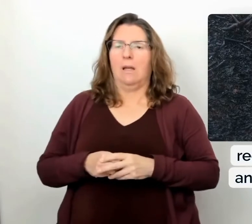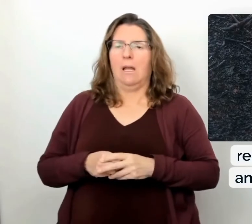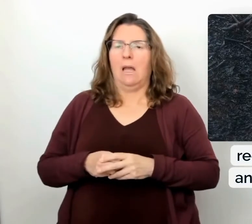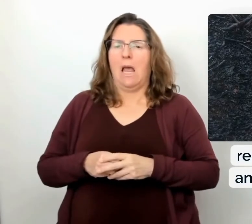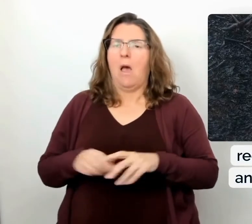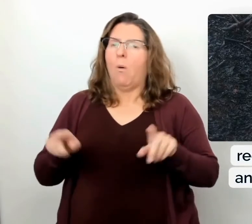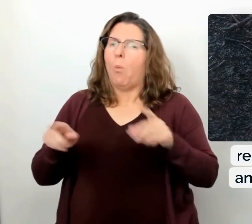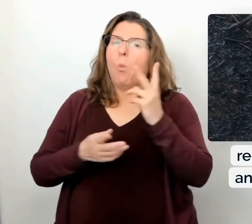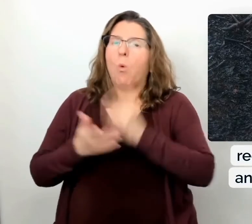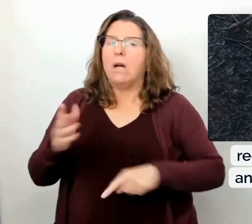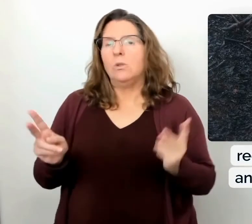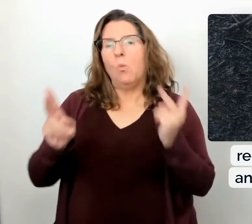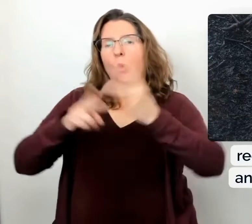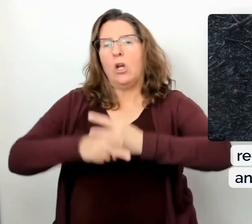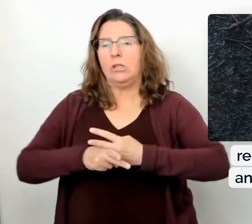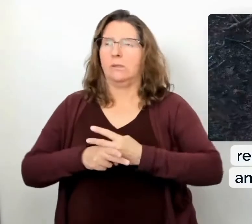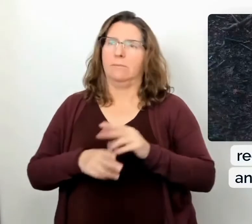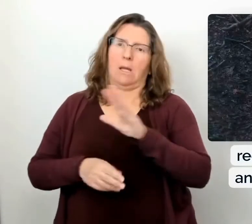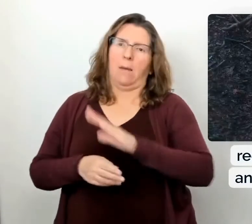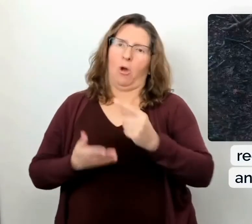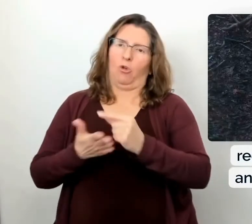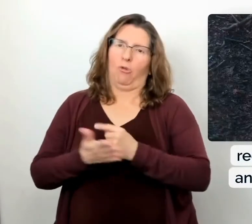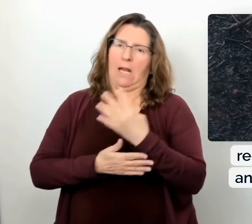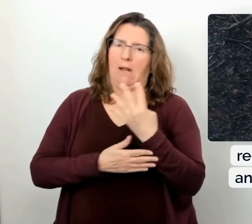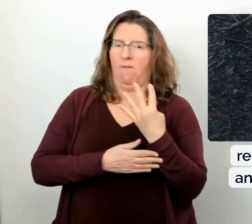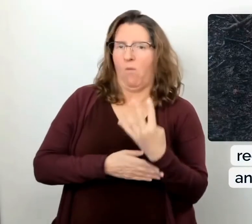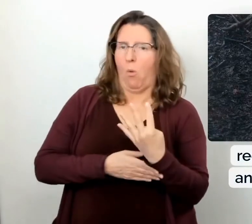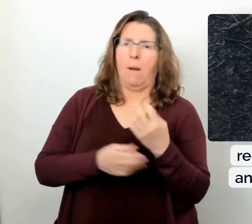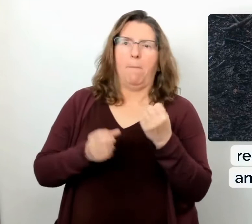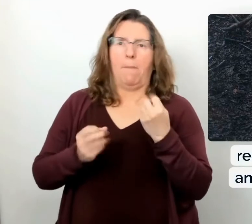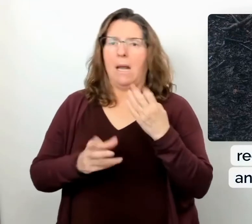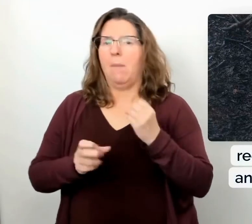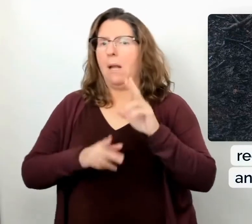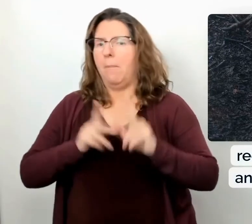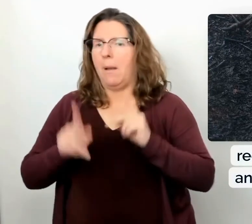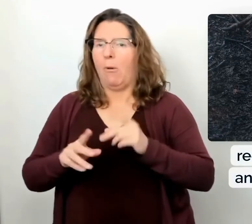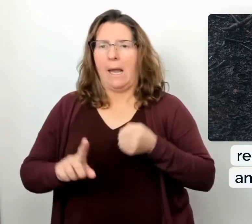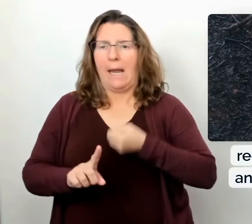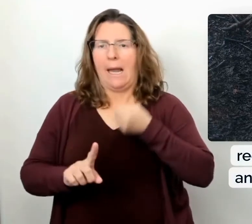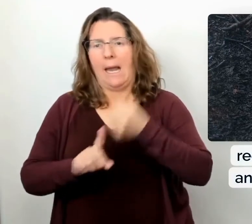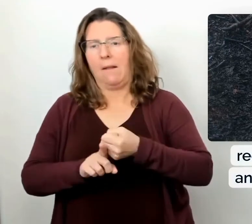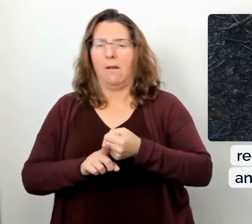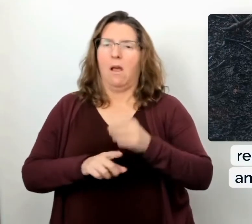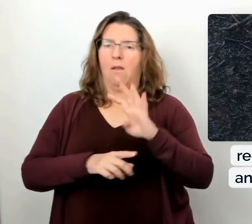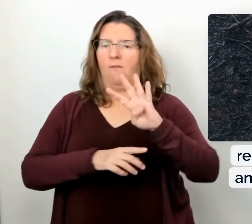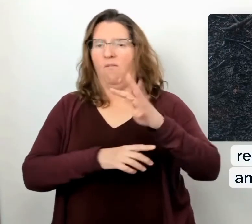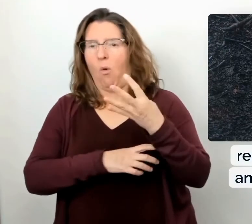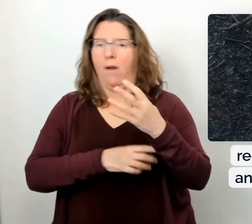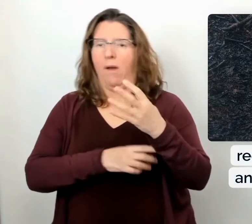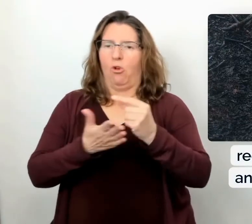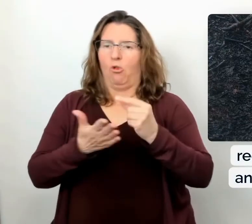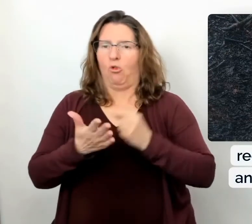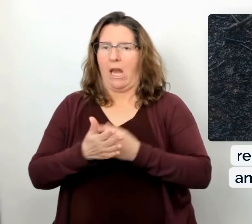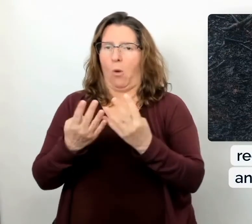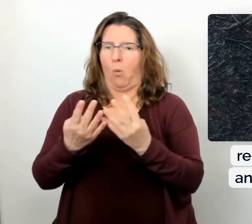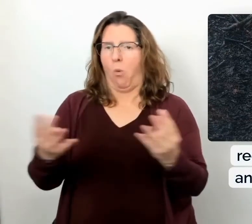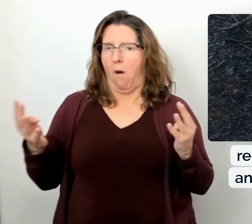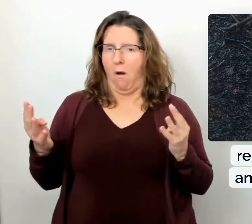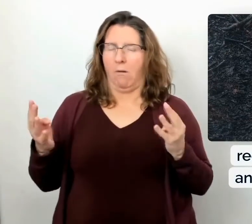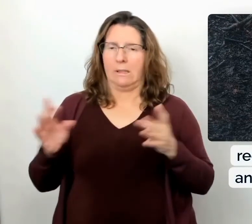What's worse is what we call the grade four wall - - some students give up trying to read,